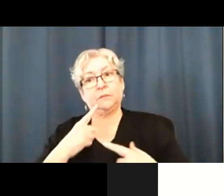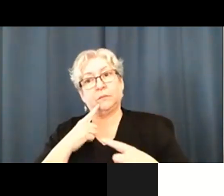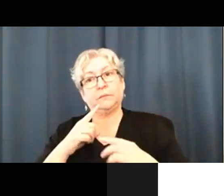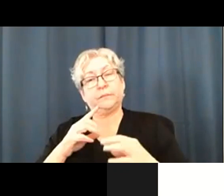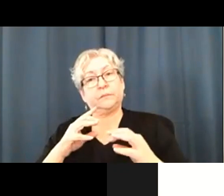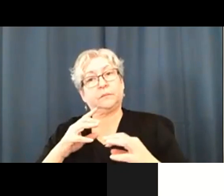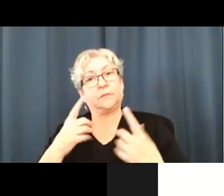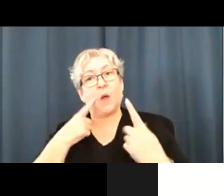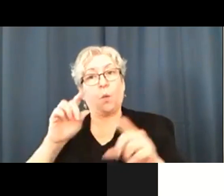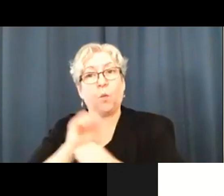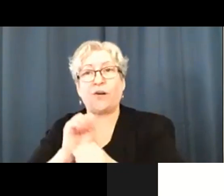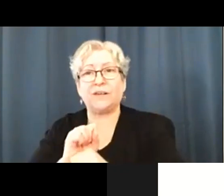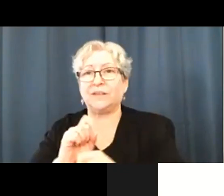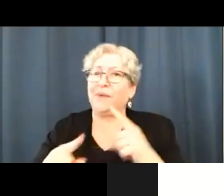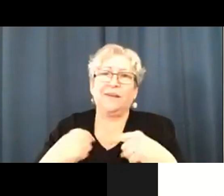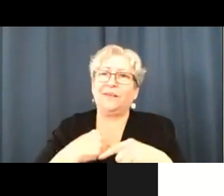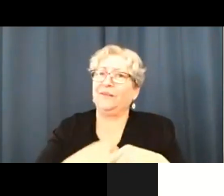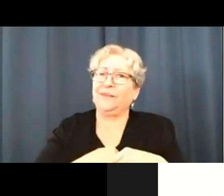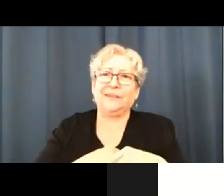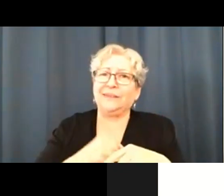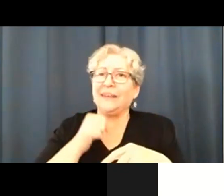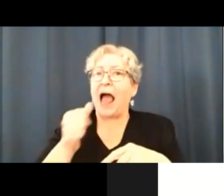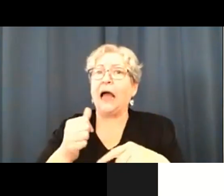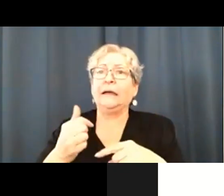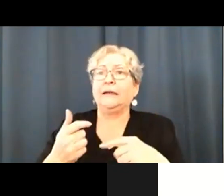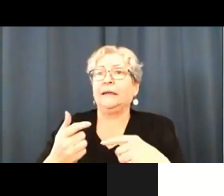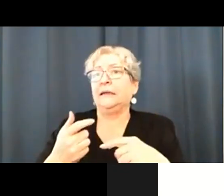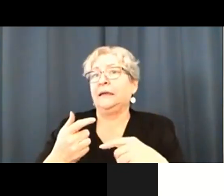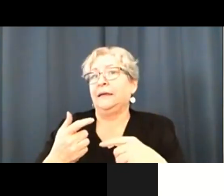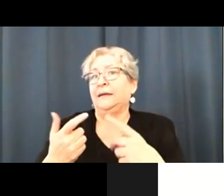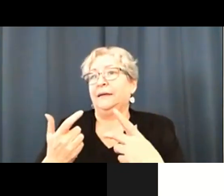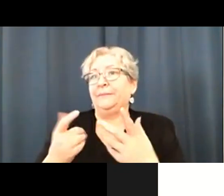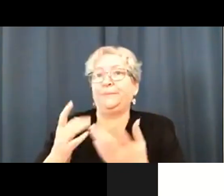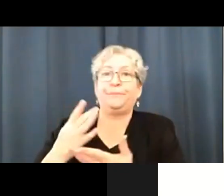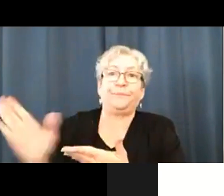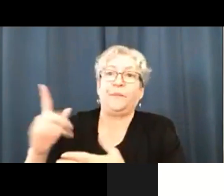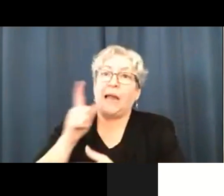but we are not irrelevant yet. And it requires a lot of diligence